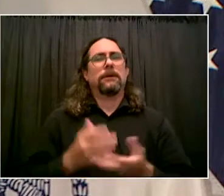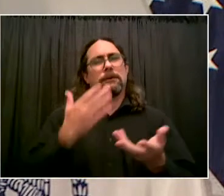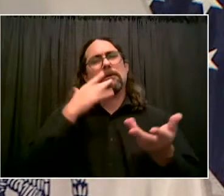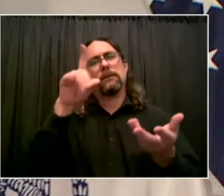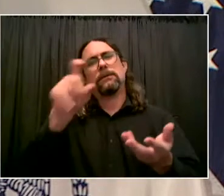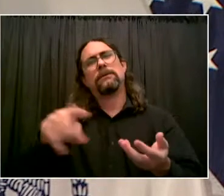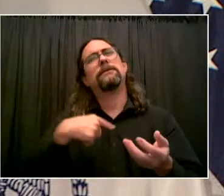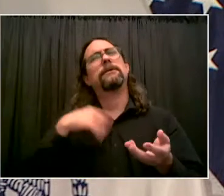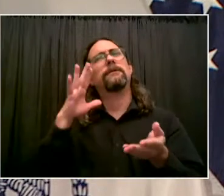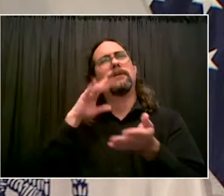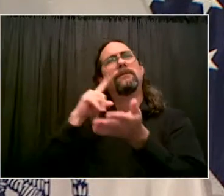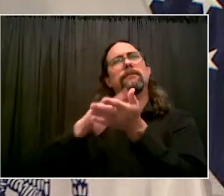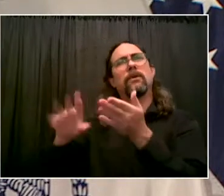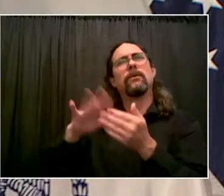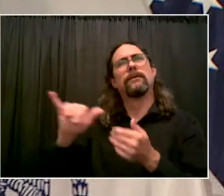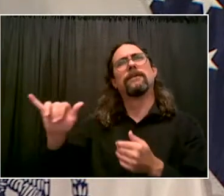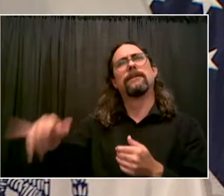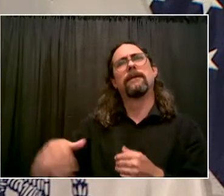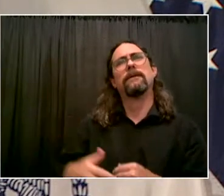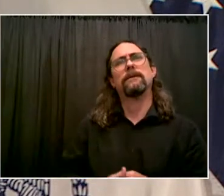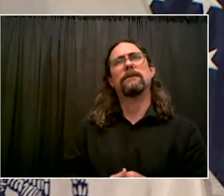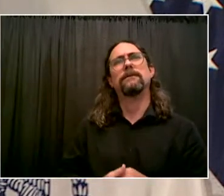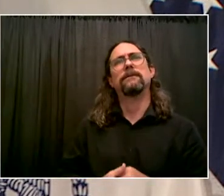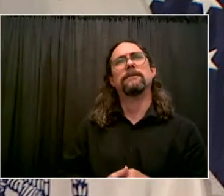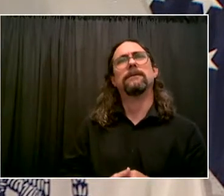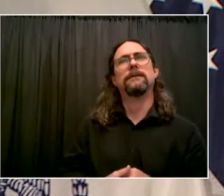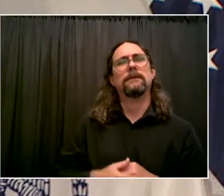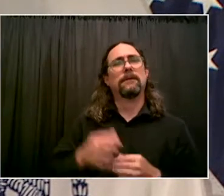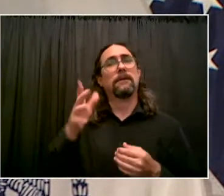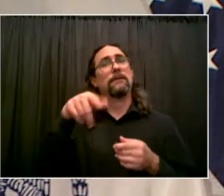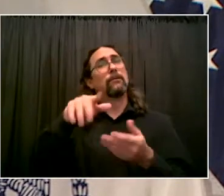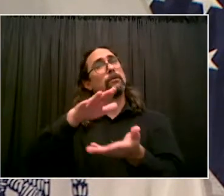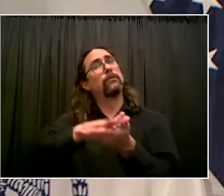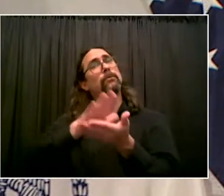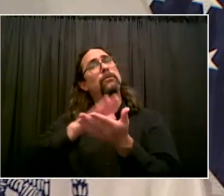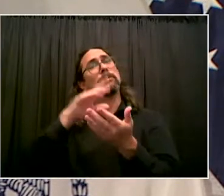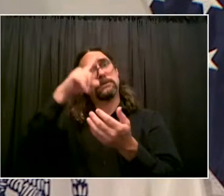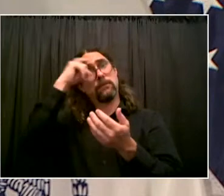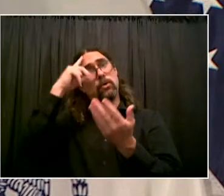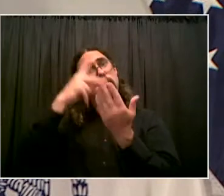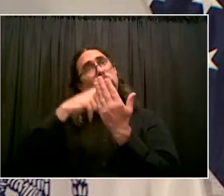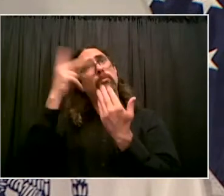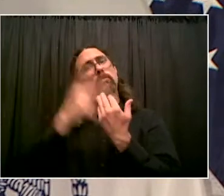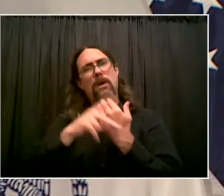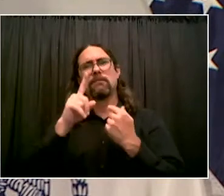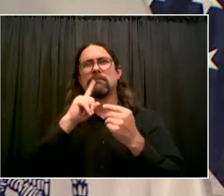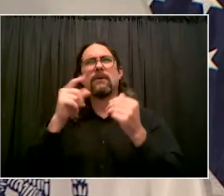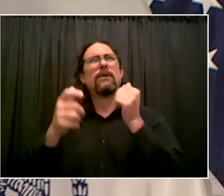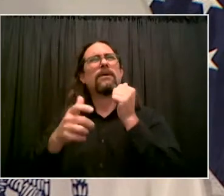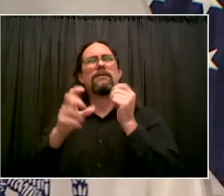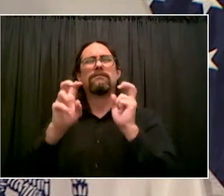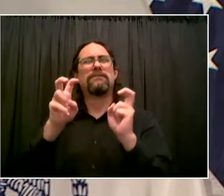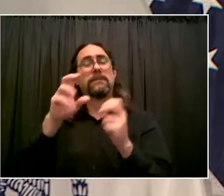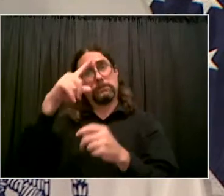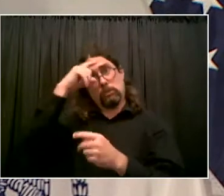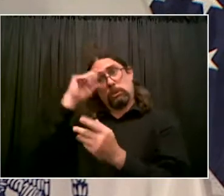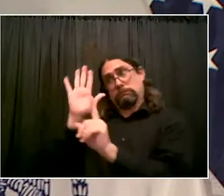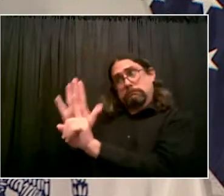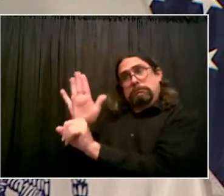IT'S A GREAT QUESTION IF THAT IS BEING CONNECTED TO THE CLASSROOM CLOSURES. FROM WHAT YOU ARE SAYING, I WILL CHECK THE